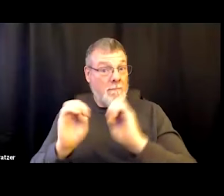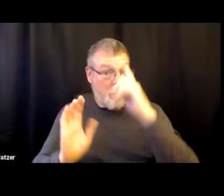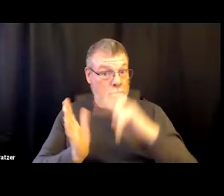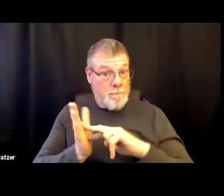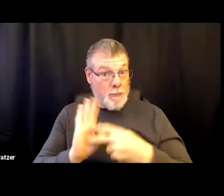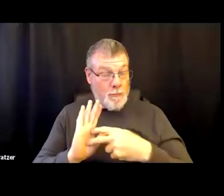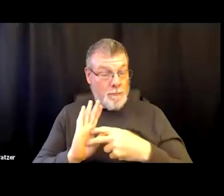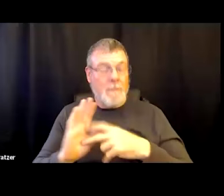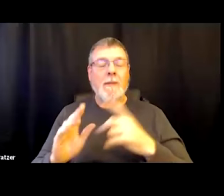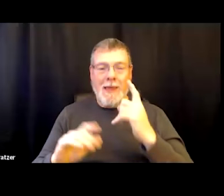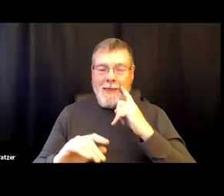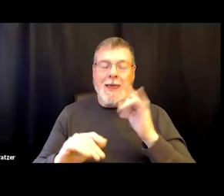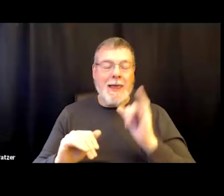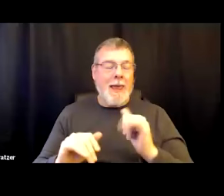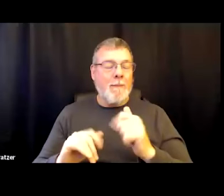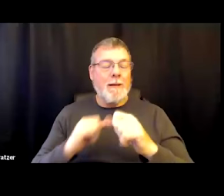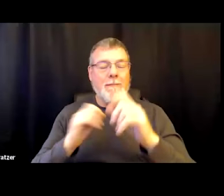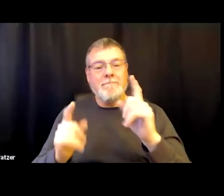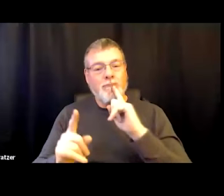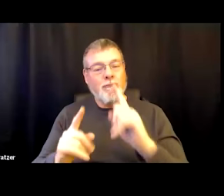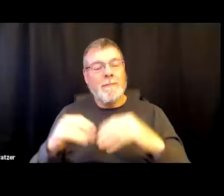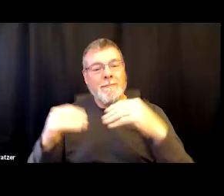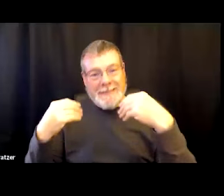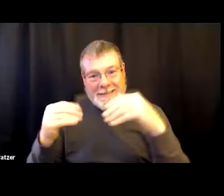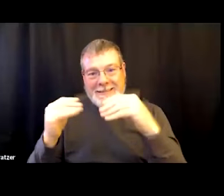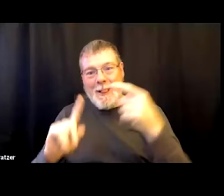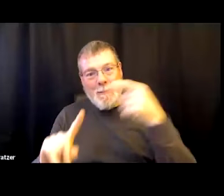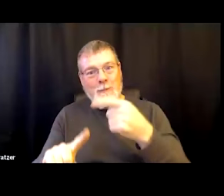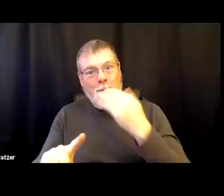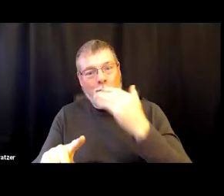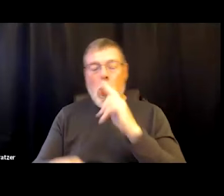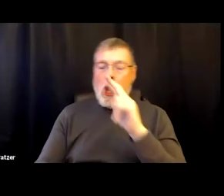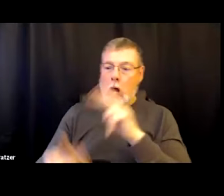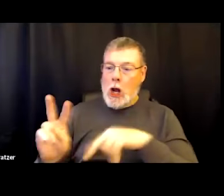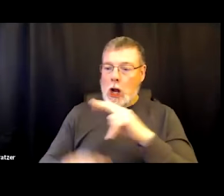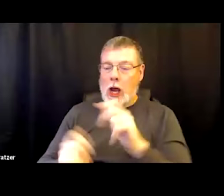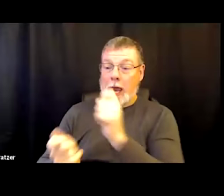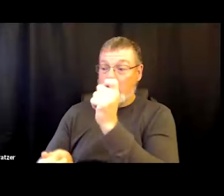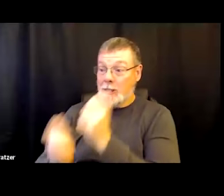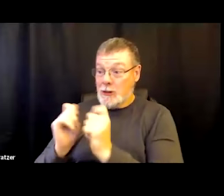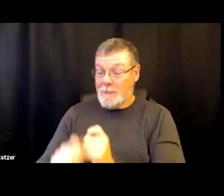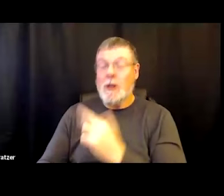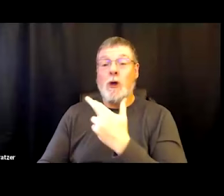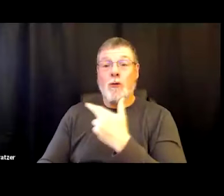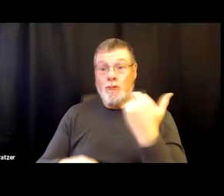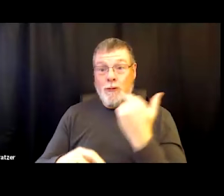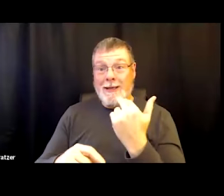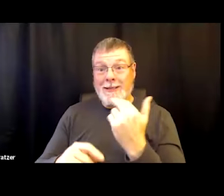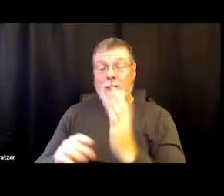I think this can be a big selling point to look at adjustments in risk and modification of risk level over time